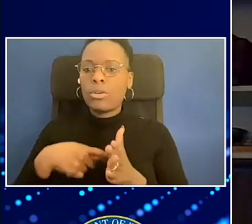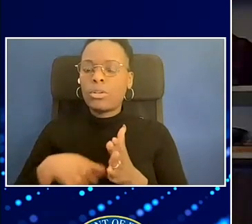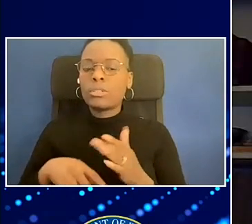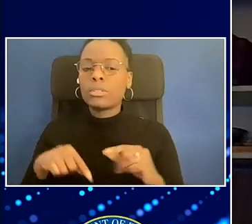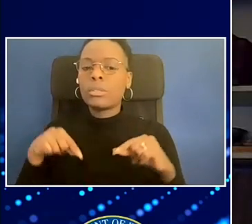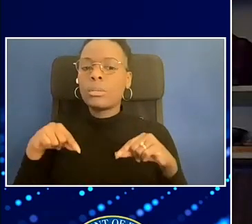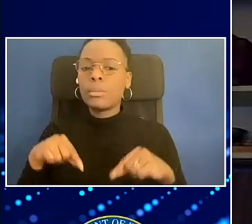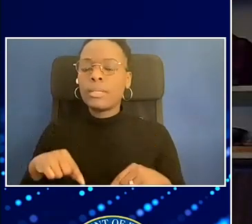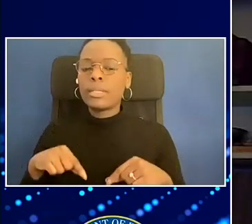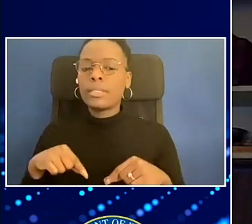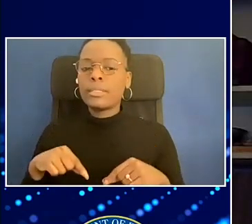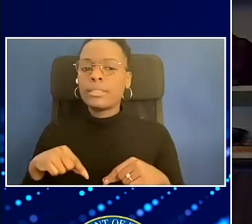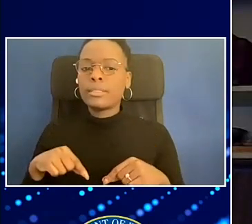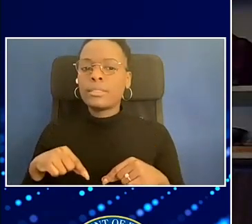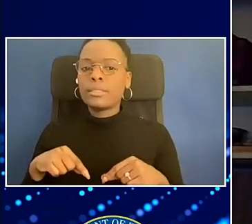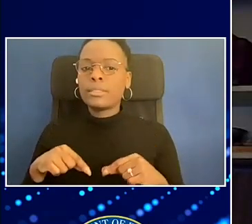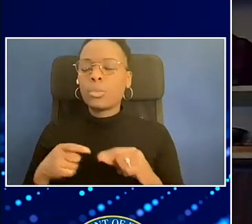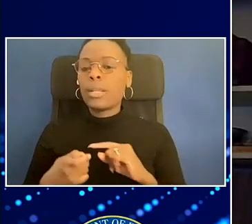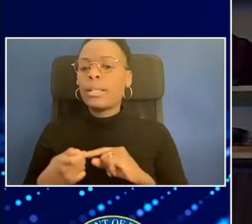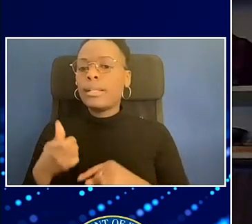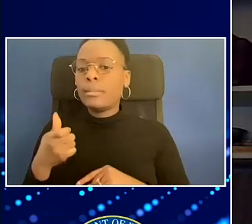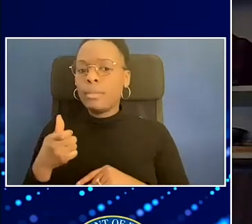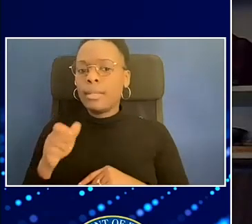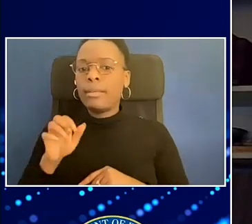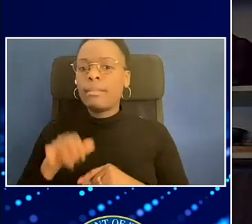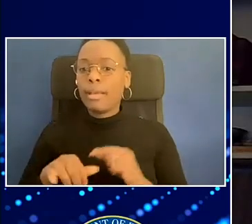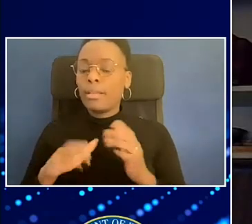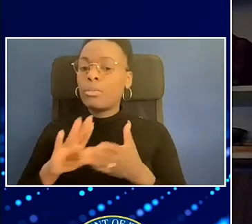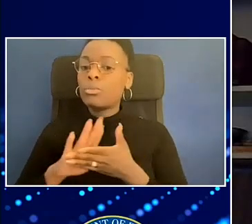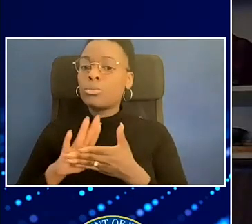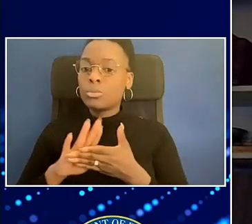is eliminate that. The school would still be allowed to